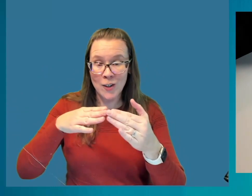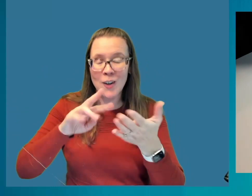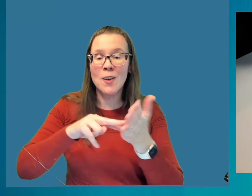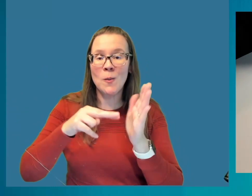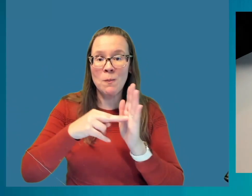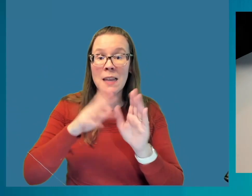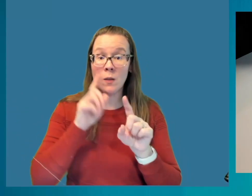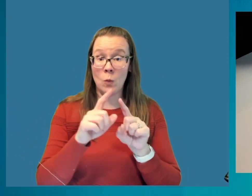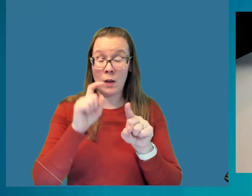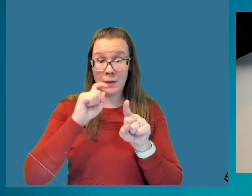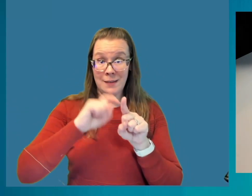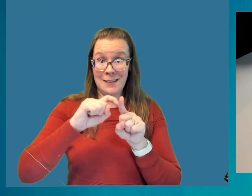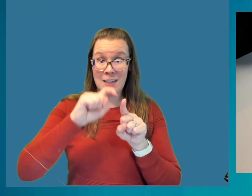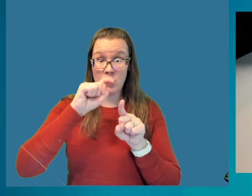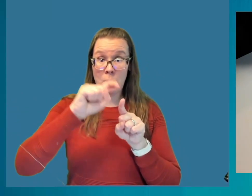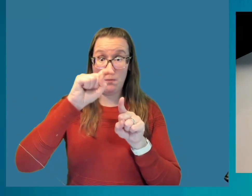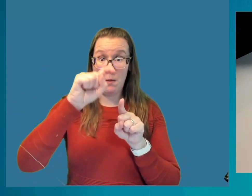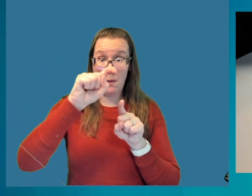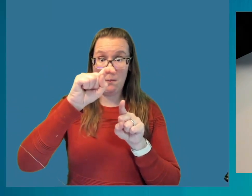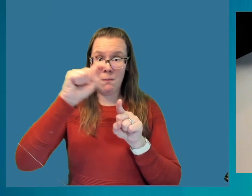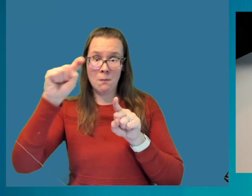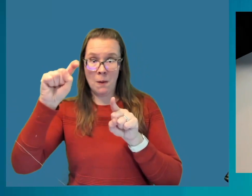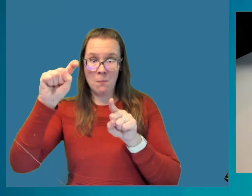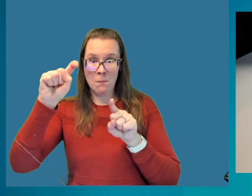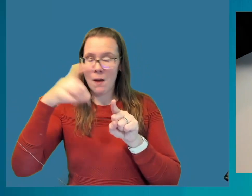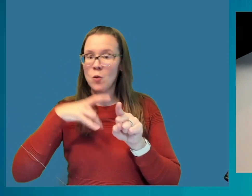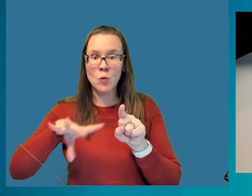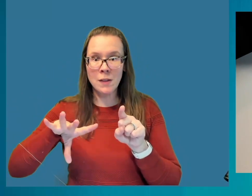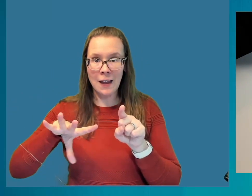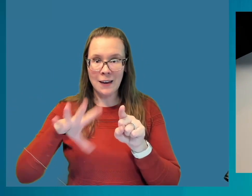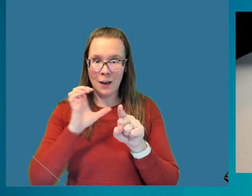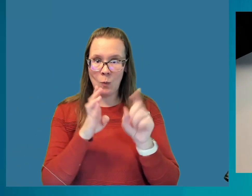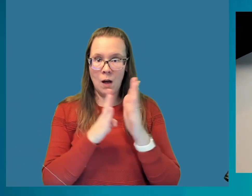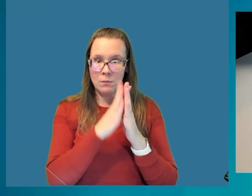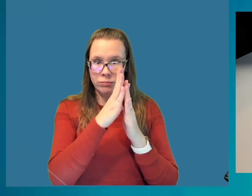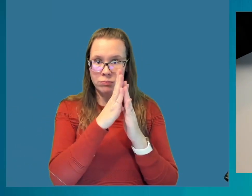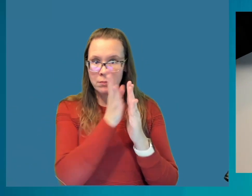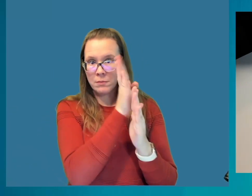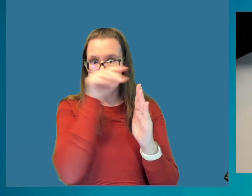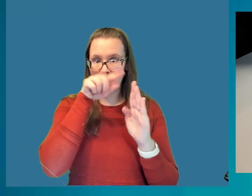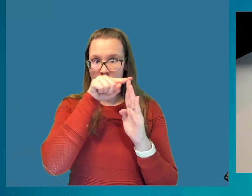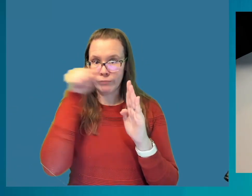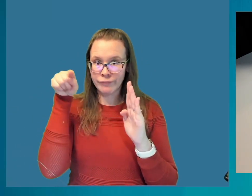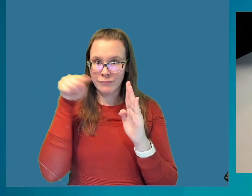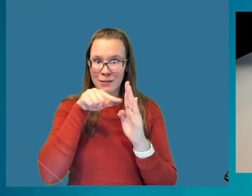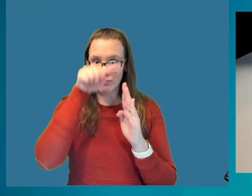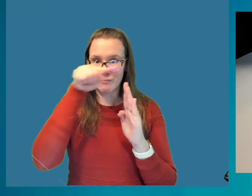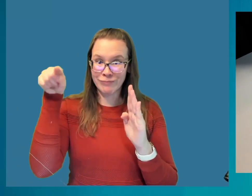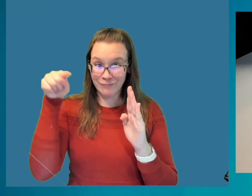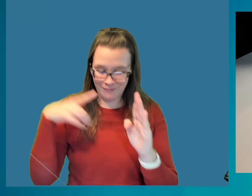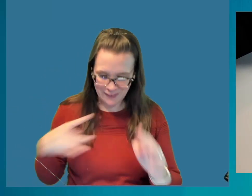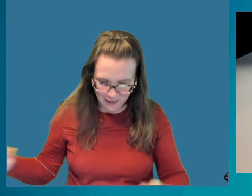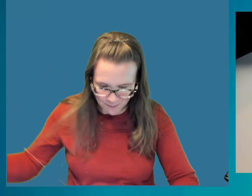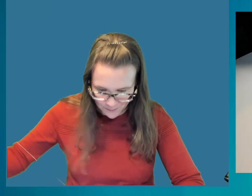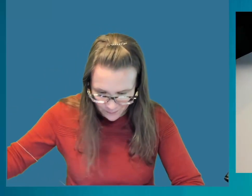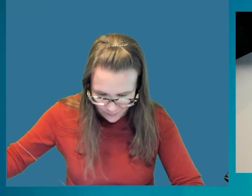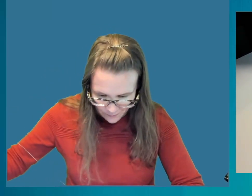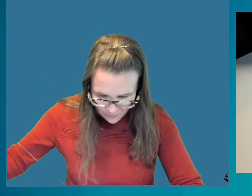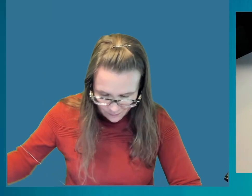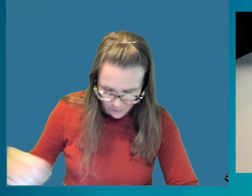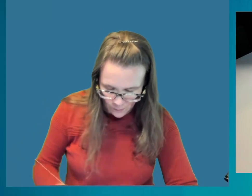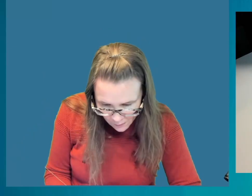angle, and I do not like that. So what I've done, what I found to resolve that problem, is either